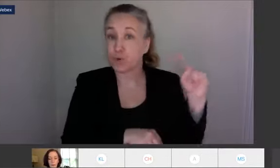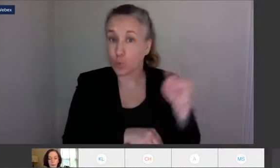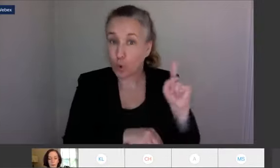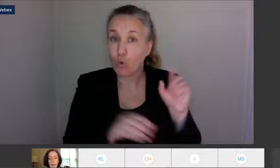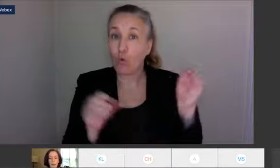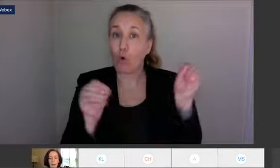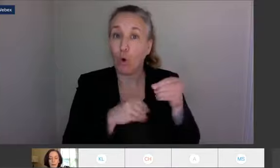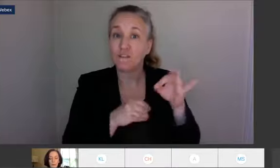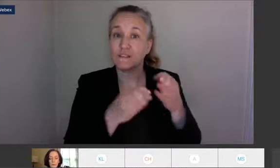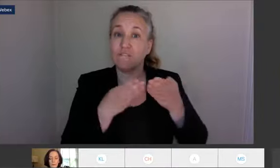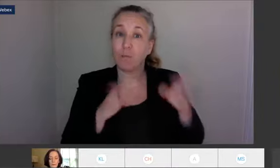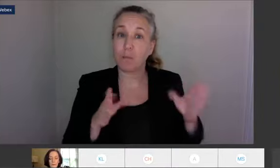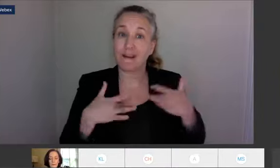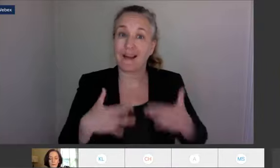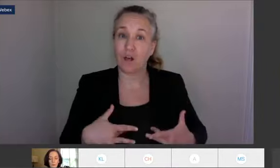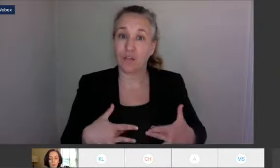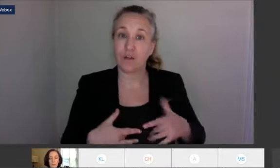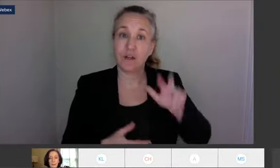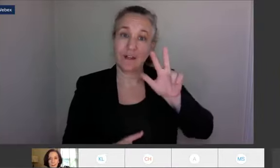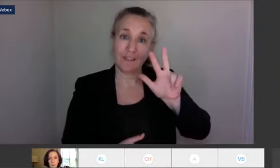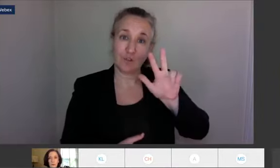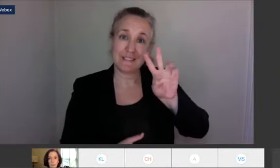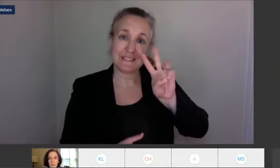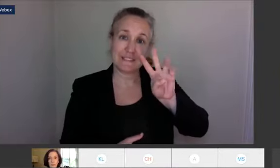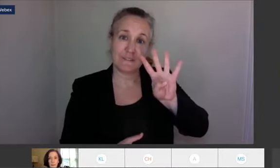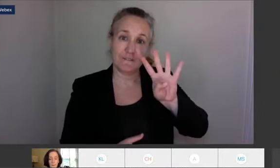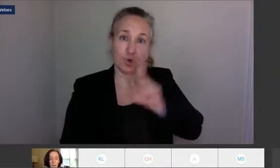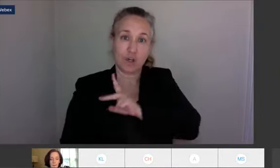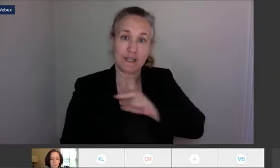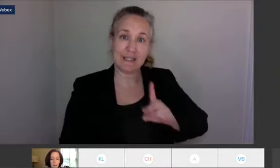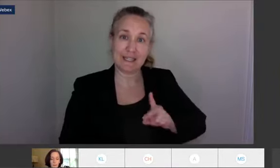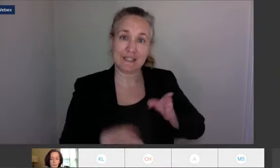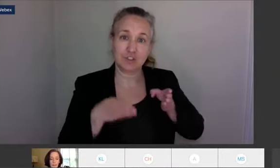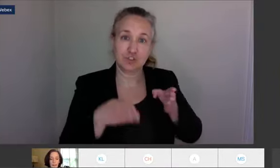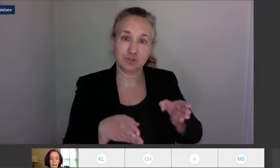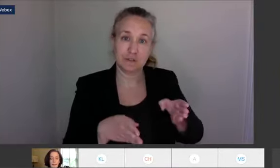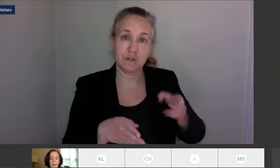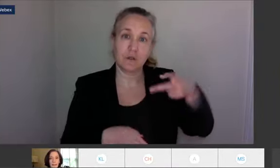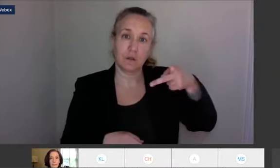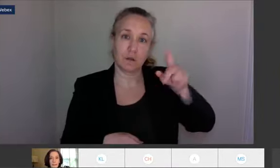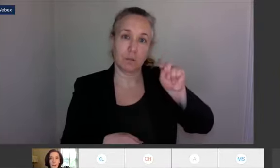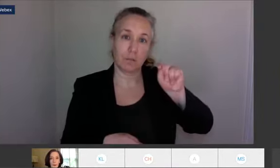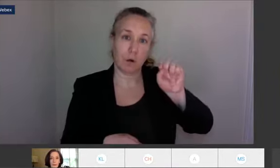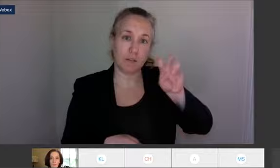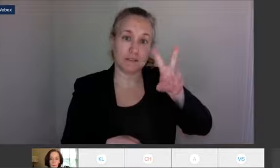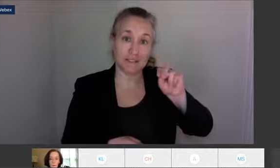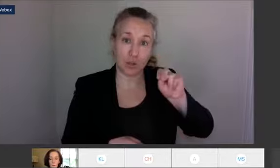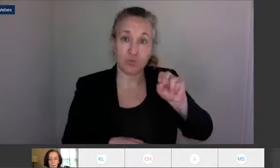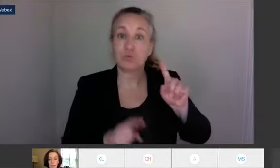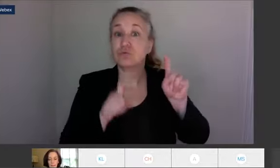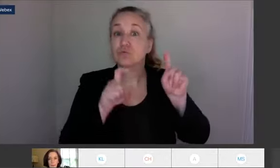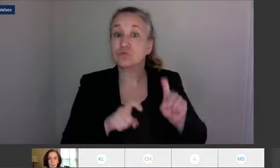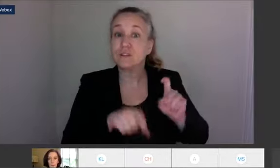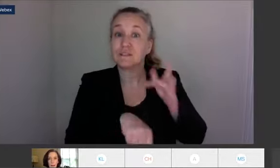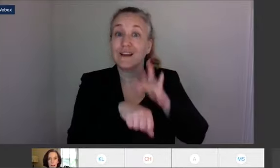at 364 King Street in Pottstown testing there's available Monday through Friday